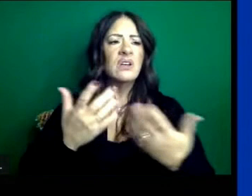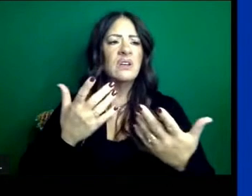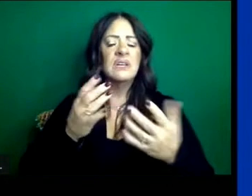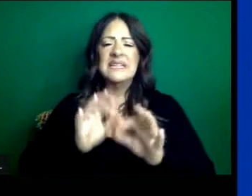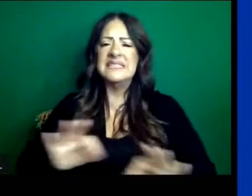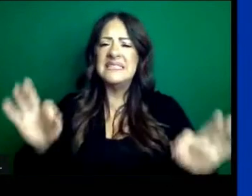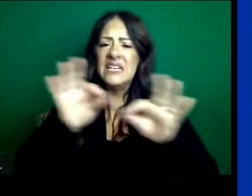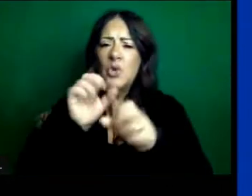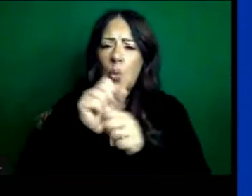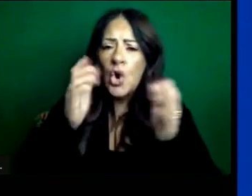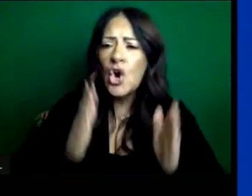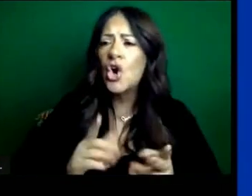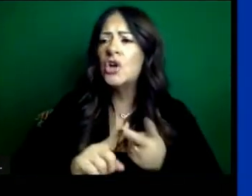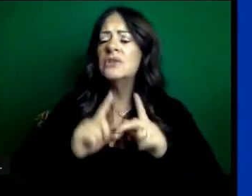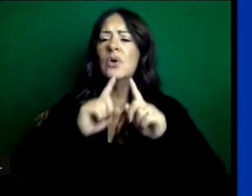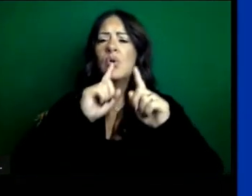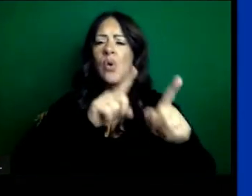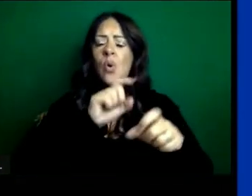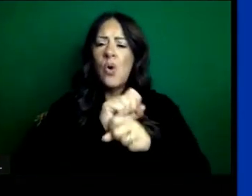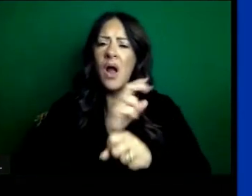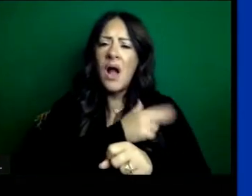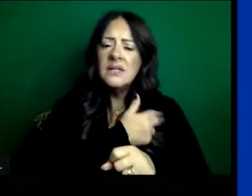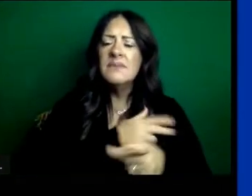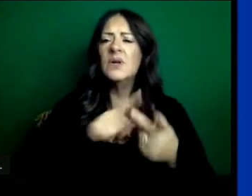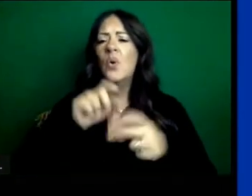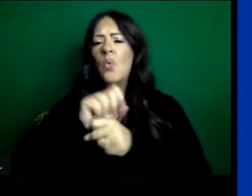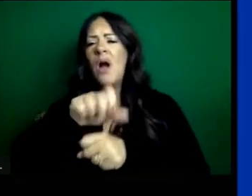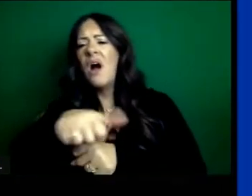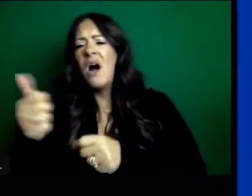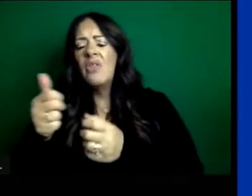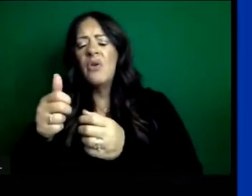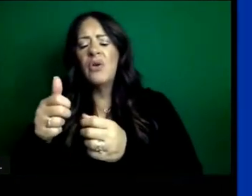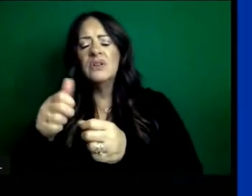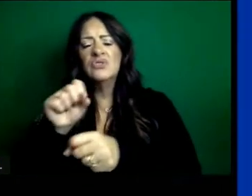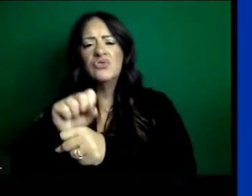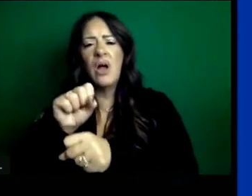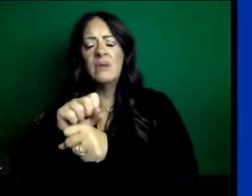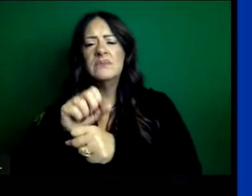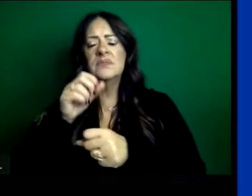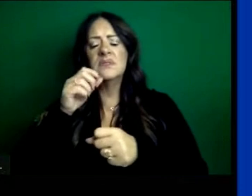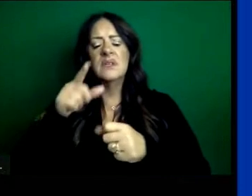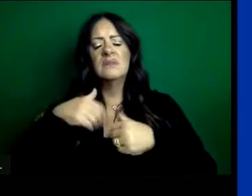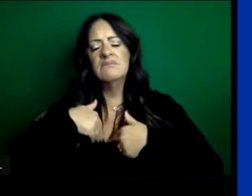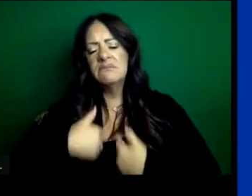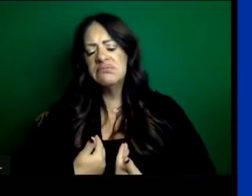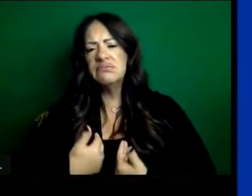HAPPEN MATTERS. THAT PEOPLE WHO WORK LONG DAYS ON THE FRONTLINES AND ESSENTIAL